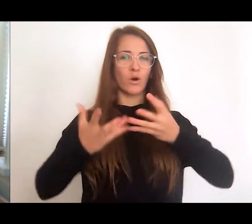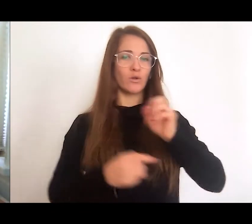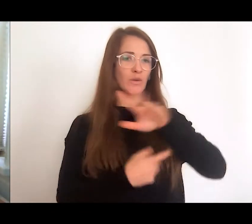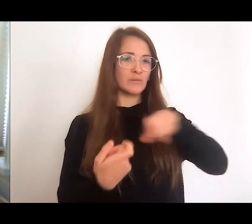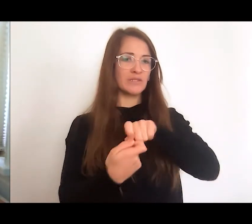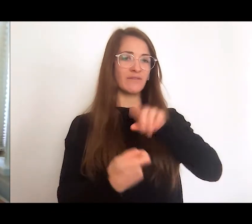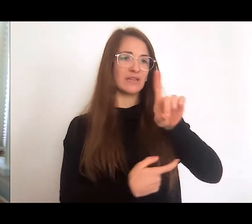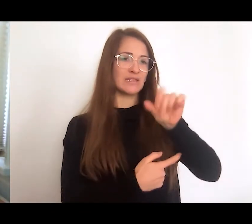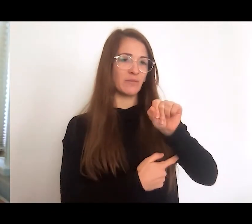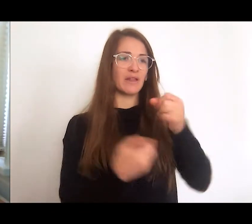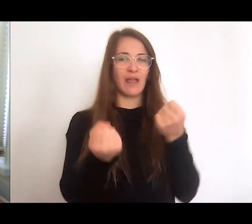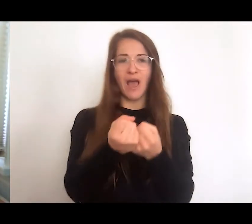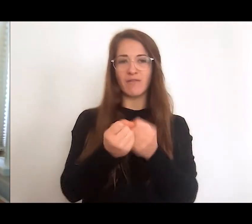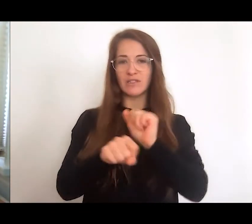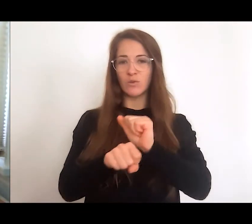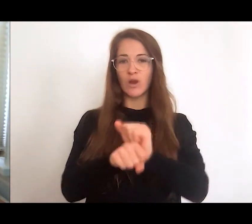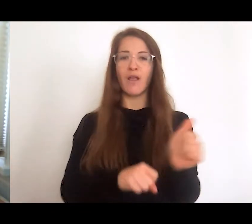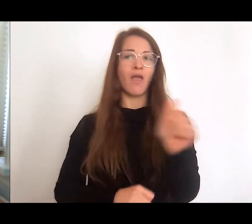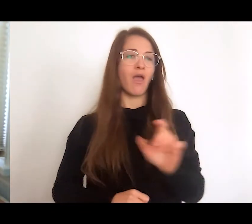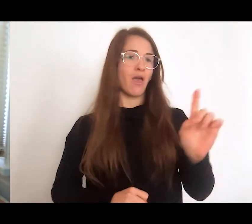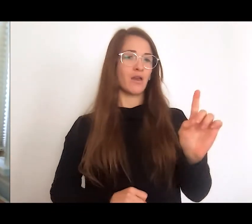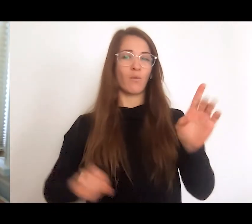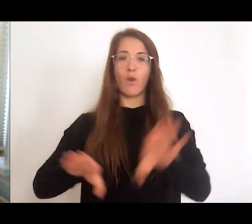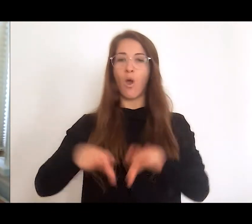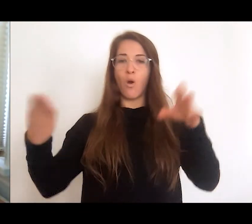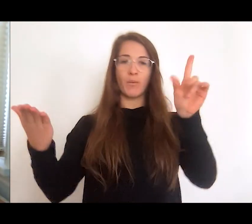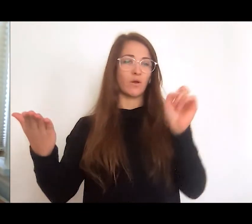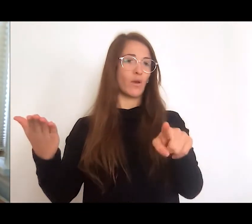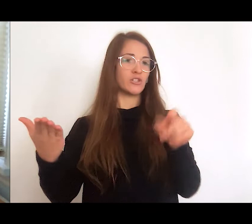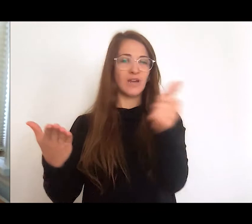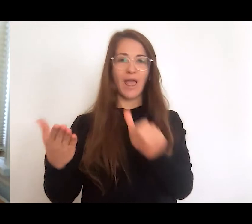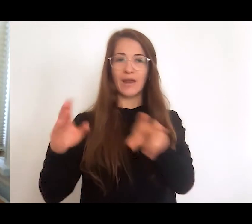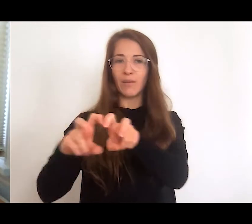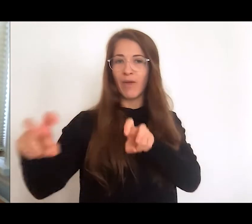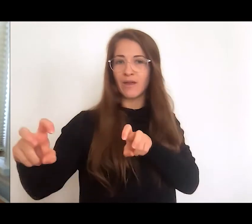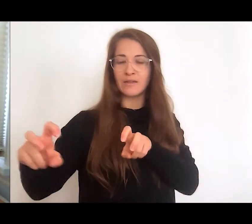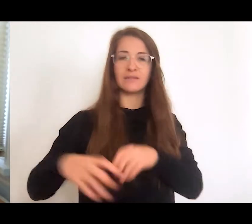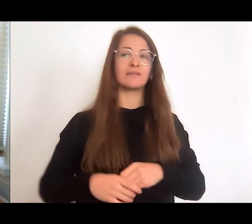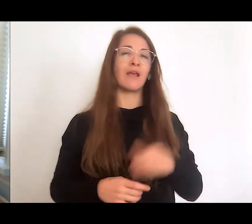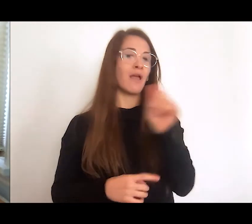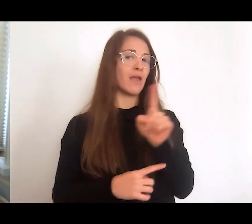NONPROFIT WORLD OR SPECIALLY TO DISABILITY ADVOCACY WORK, DOES ANYONE, THIS IS OPEN TO ANY OF